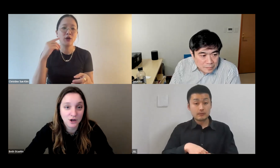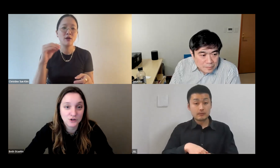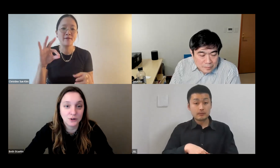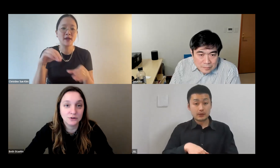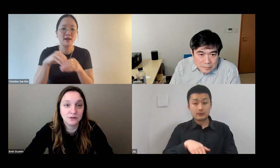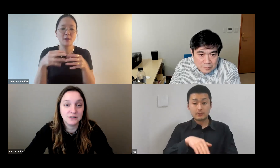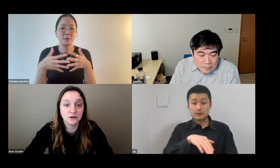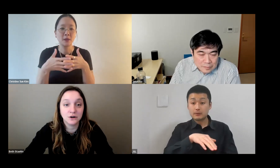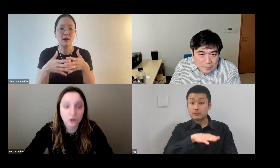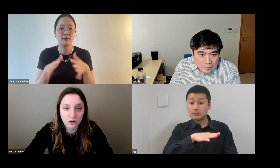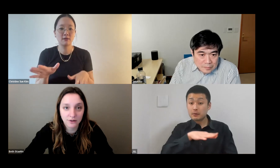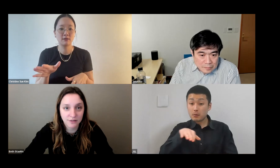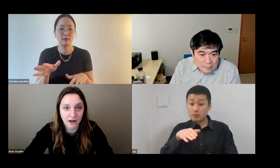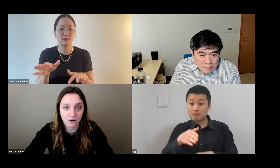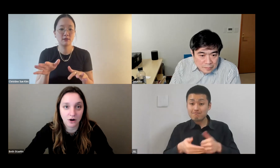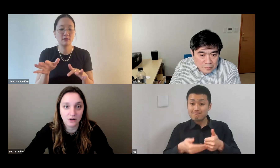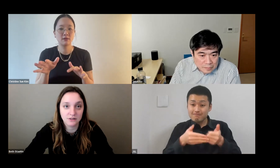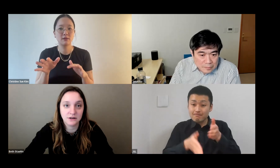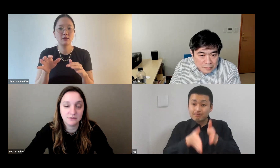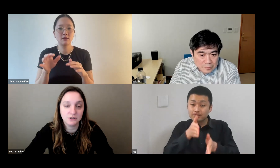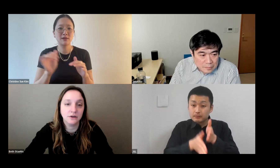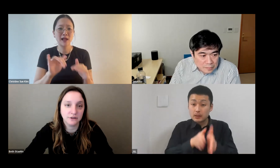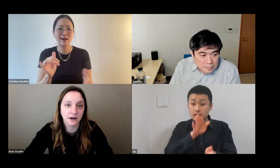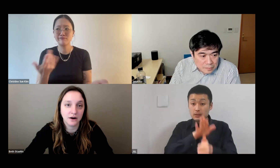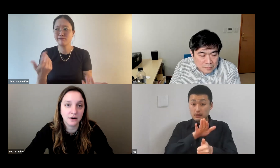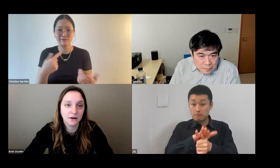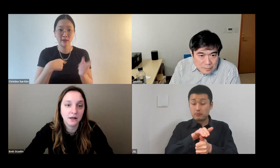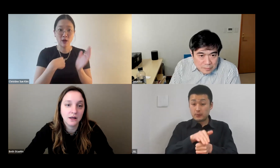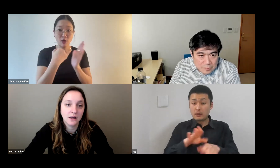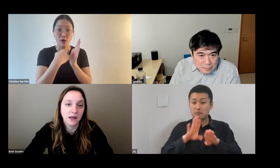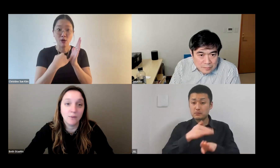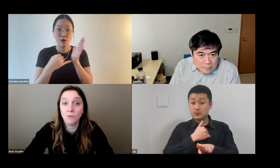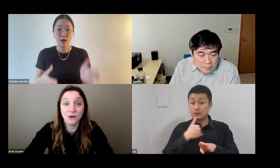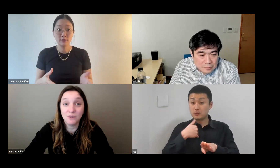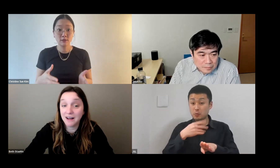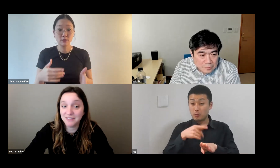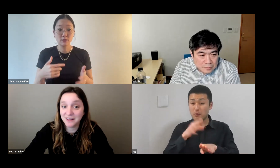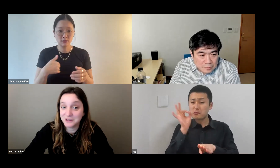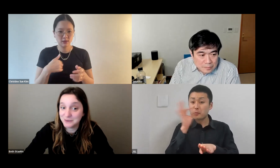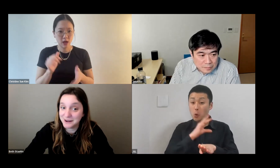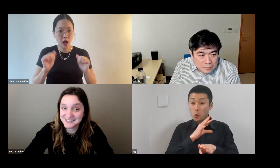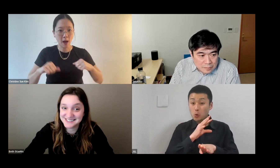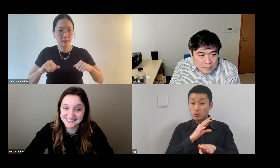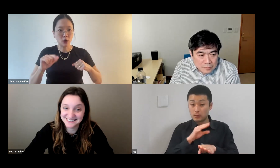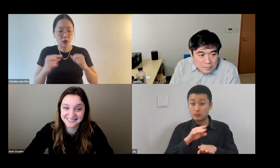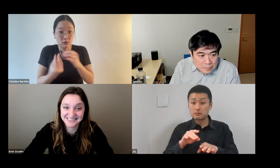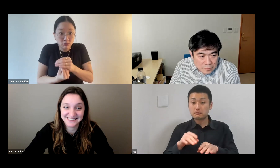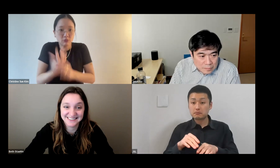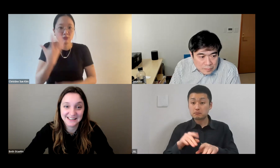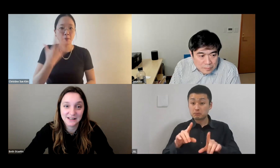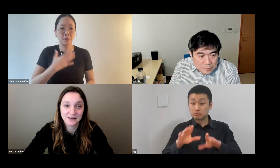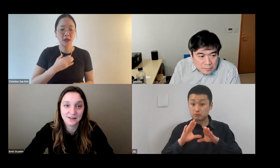So I don't need to earn that cost of child care. And we don't have that in the U.S.